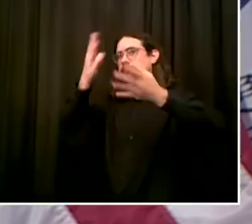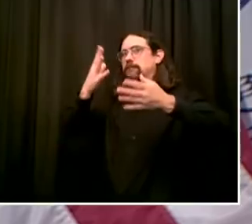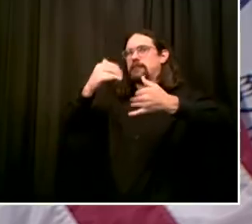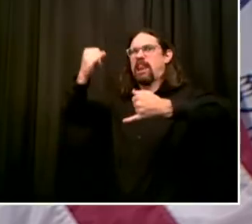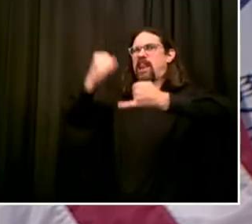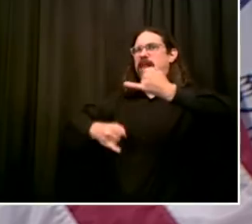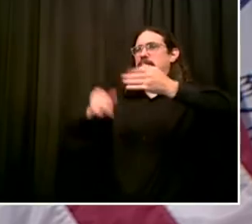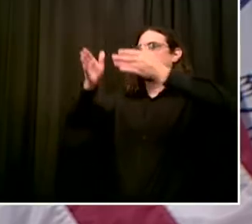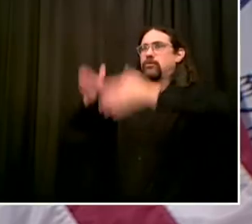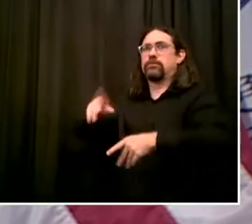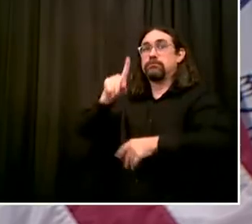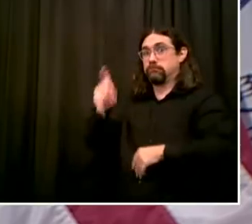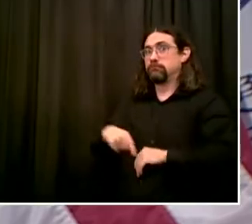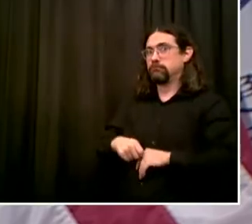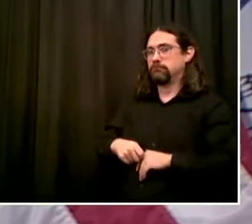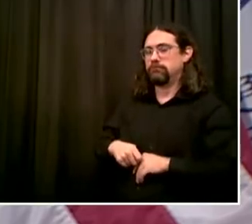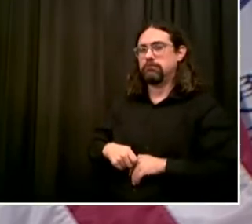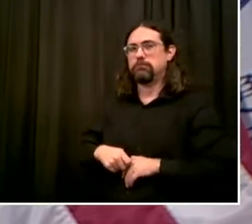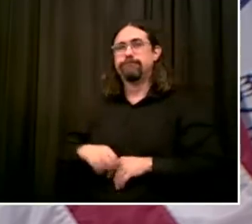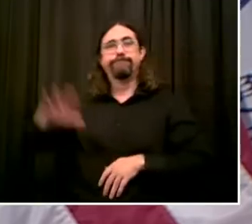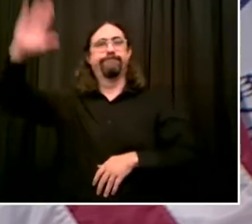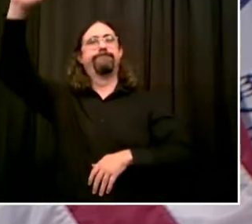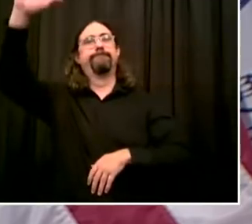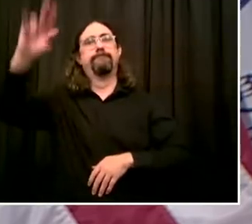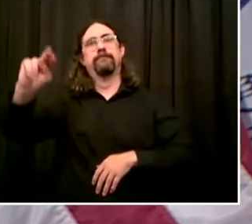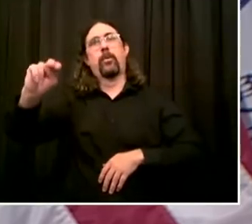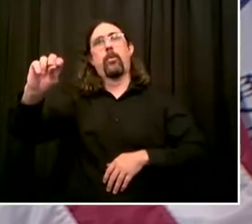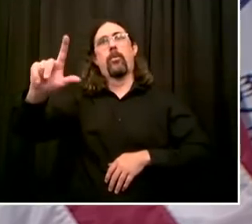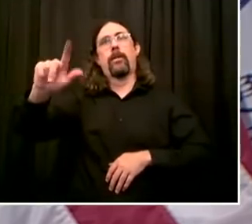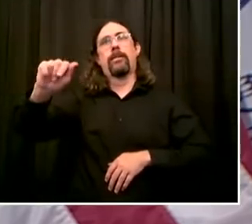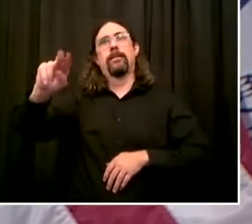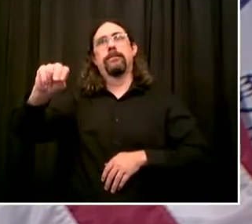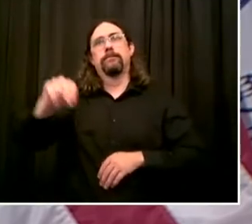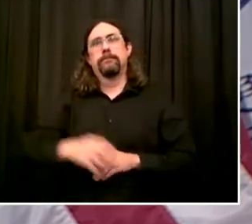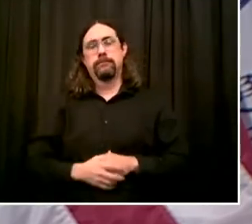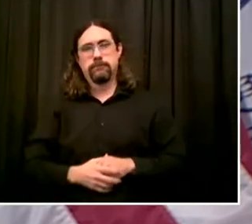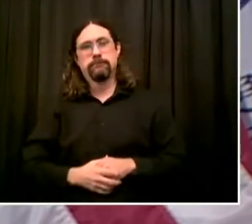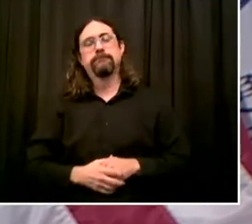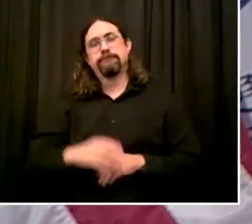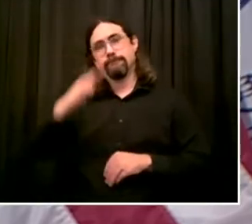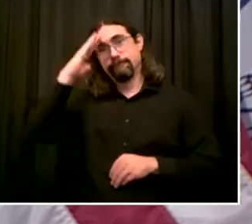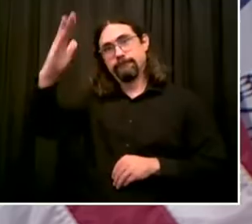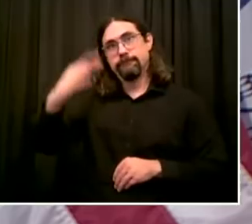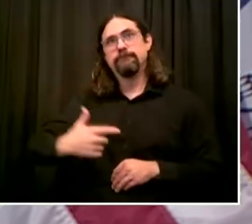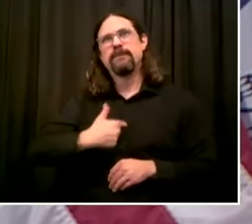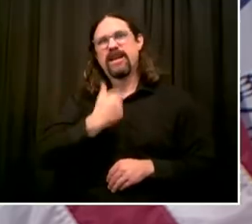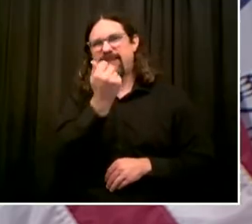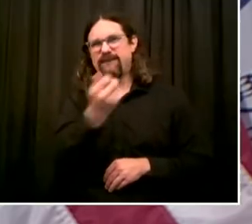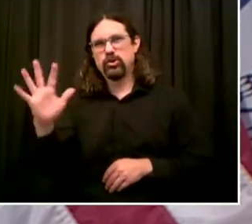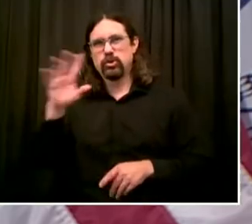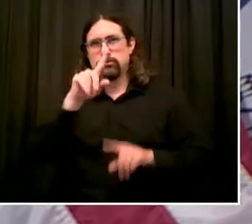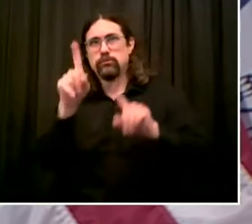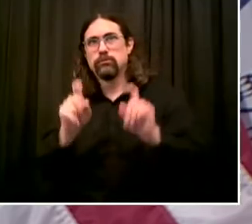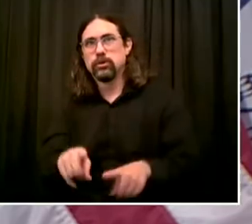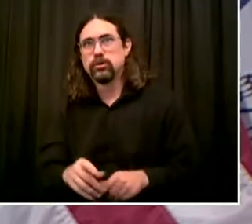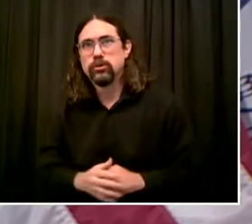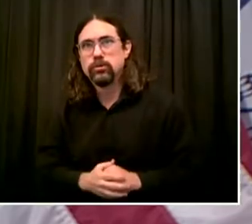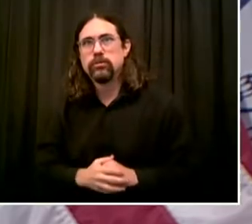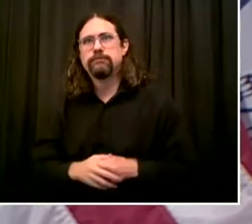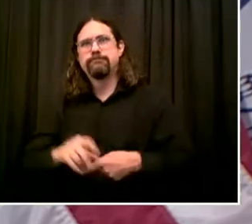CAN YOU HEAR ME?